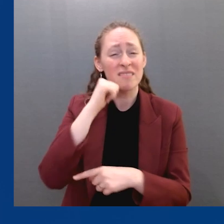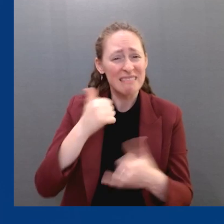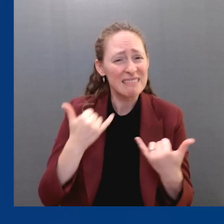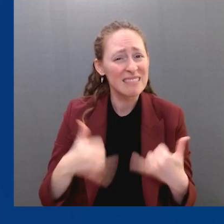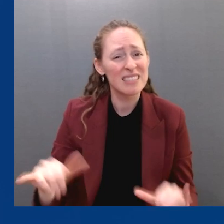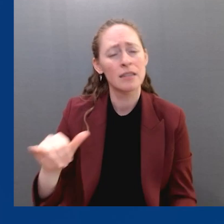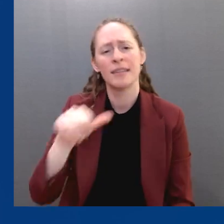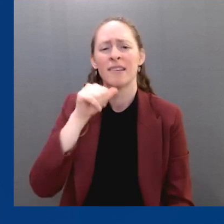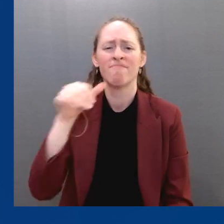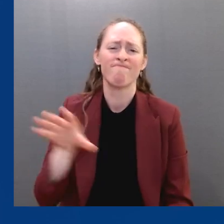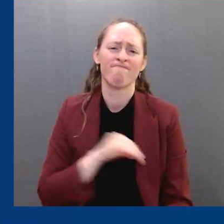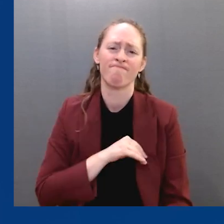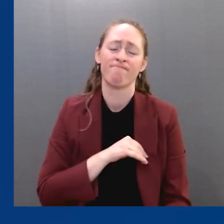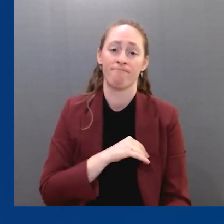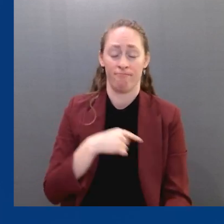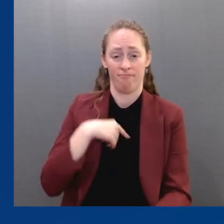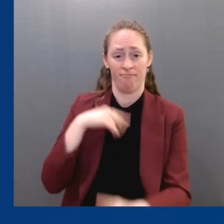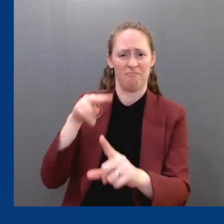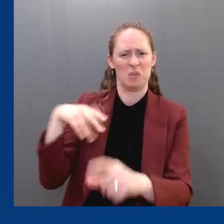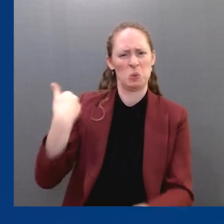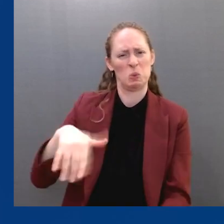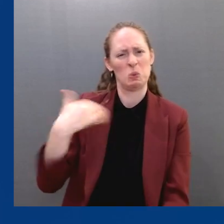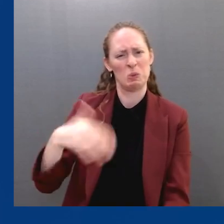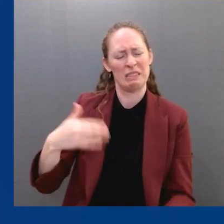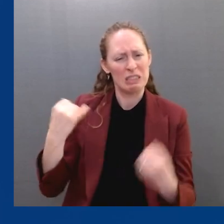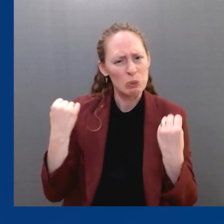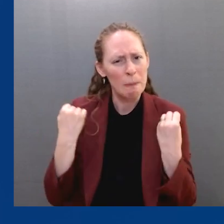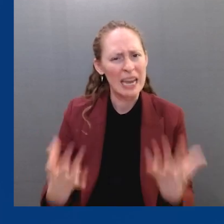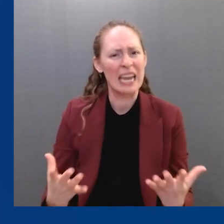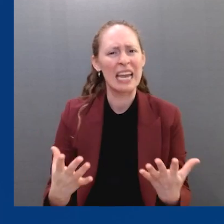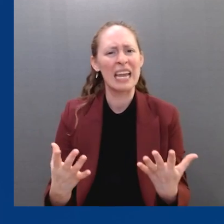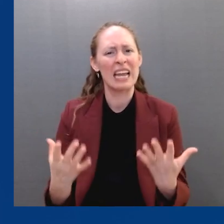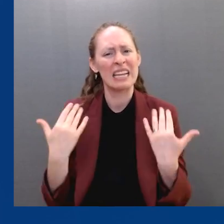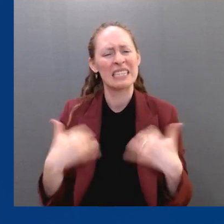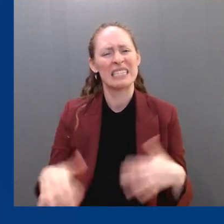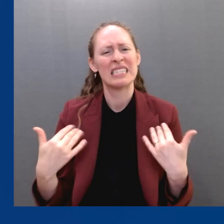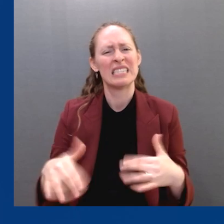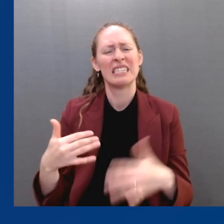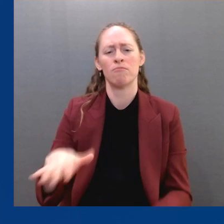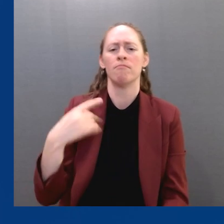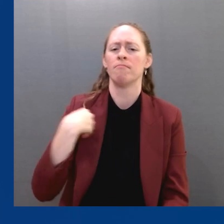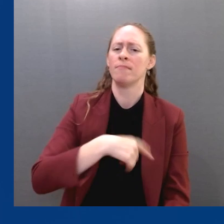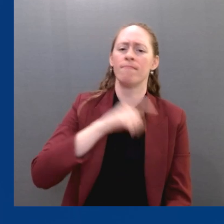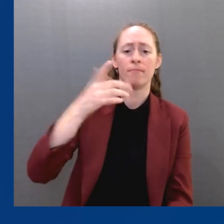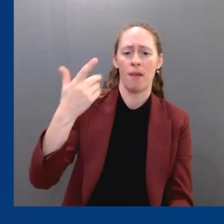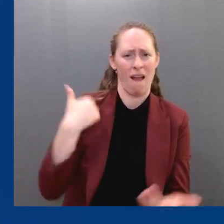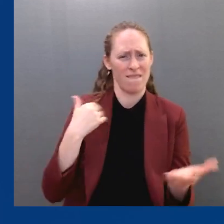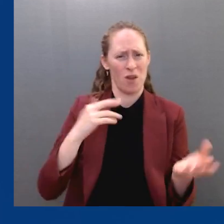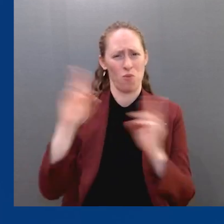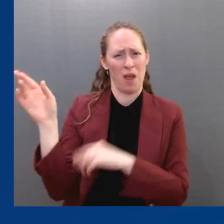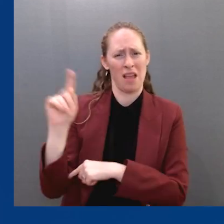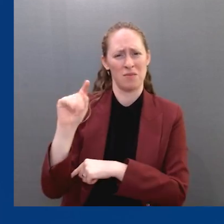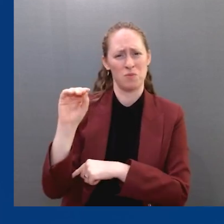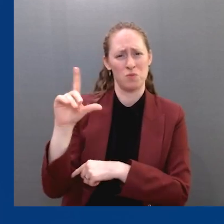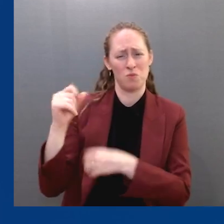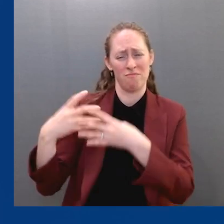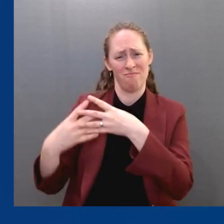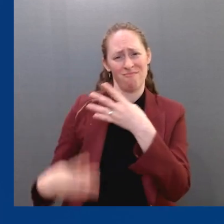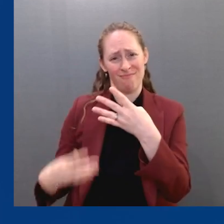and the tools we have to lower suffering and death as we manage BA-5. And it is clear that with every American doing their part,